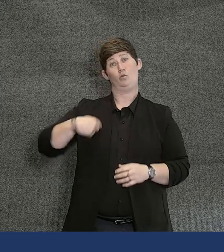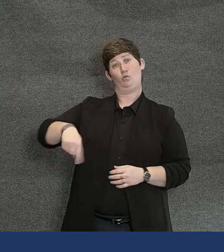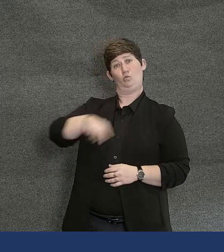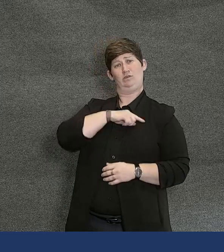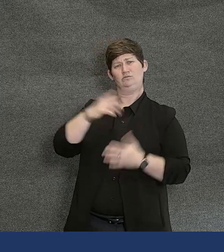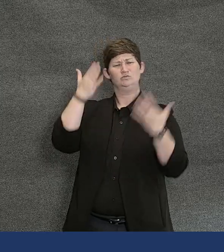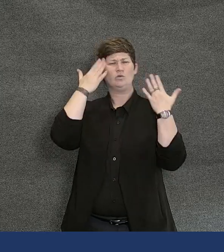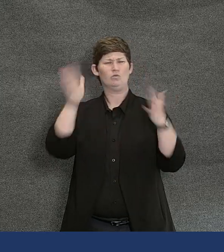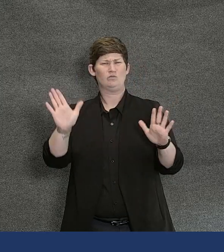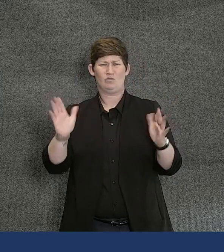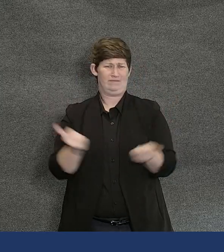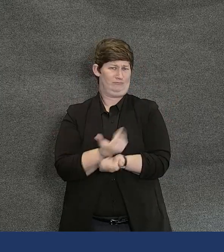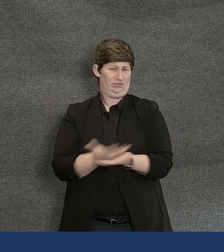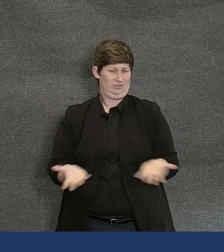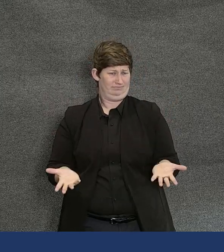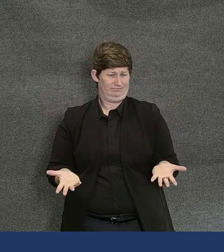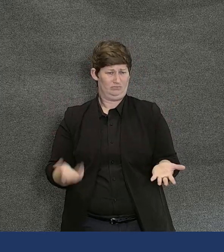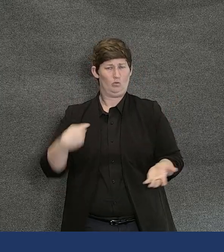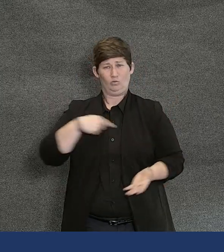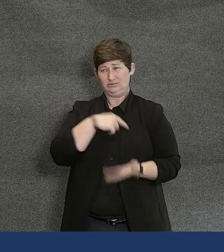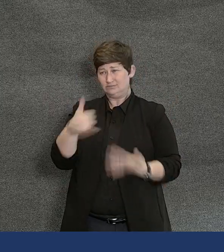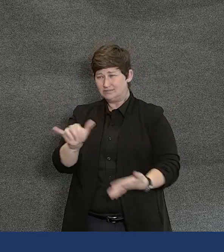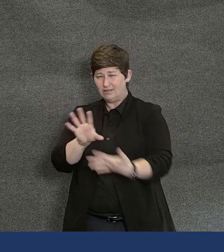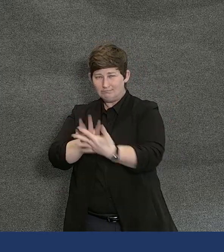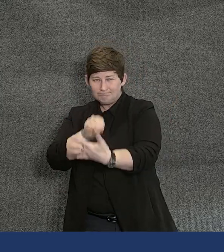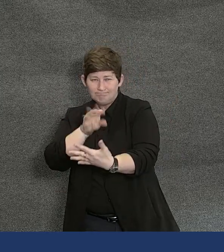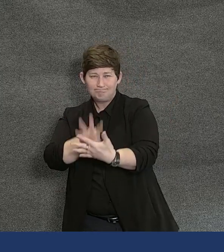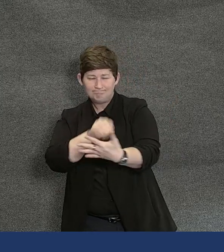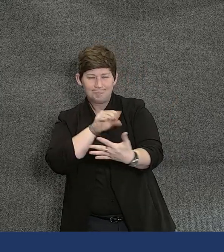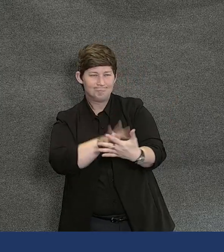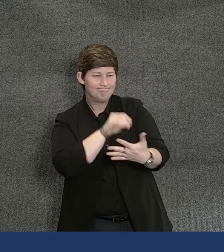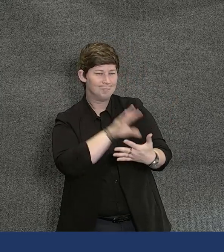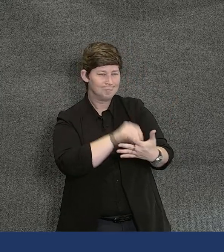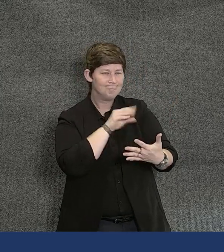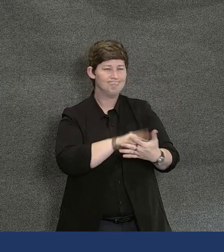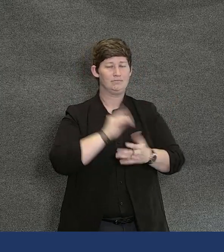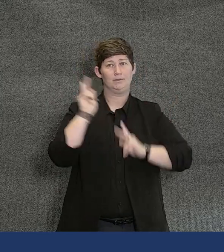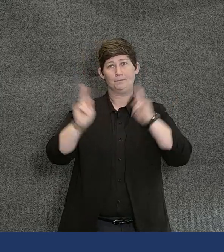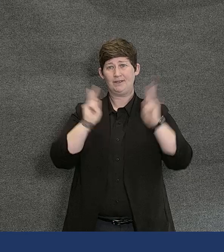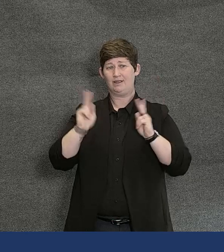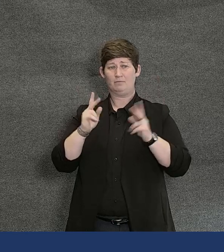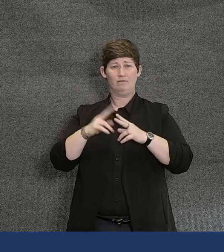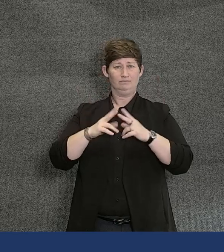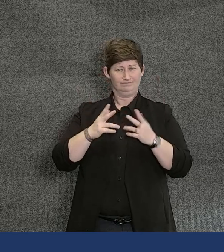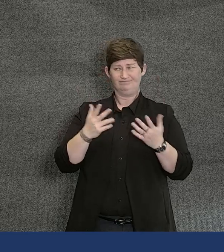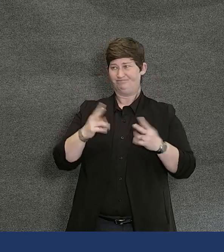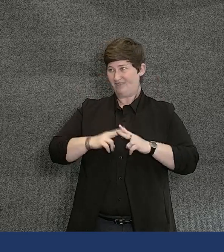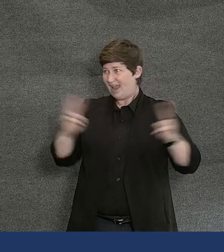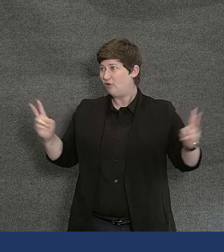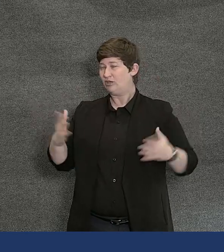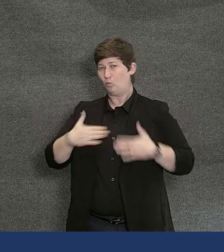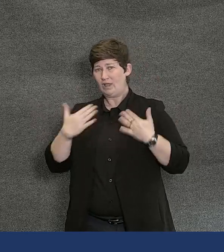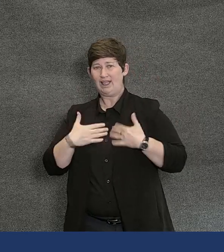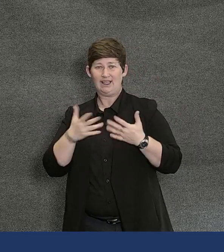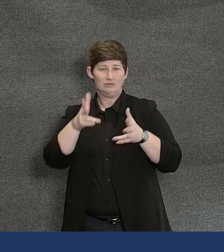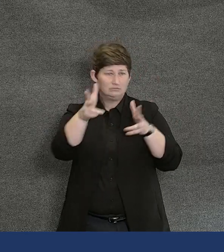A whole lot of things we have to learn, but we're willing to learn those things, and we want to do it in partnership with you.